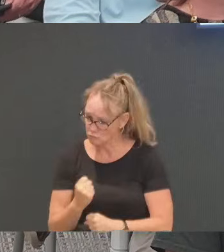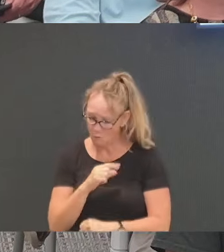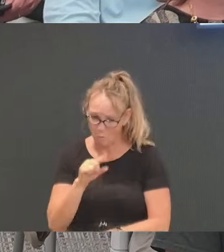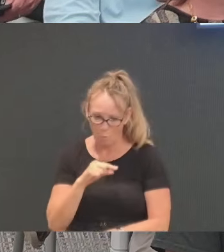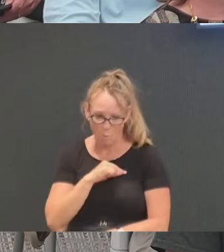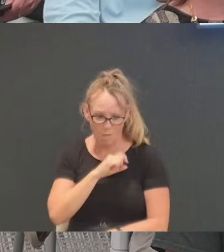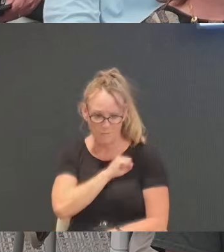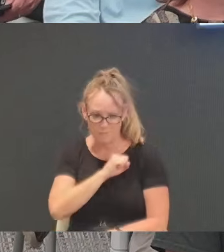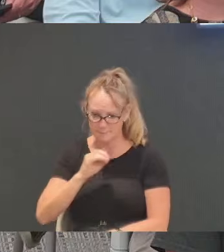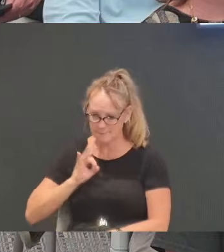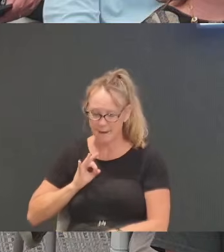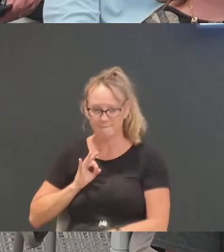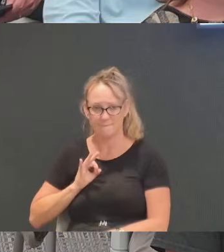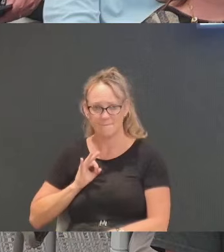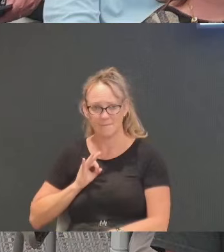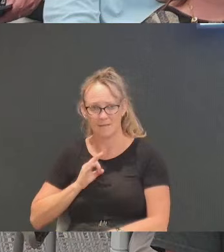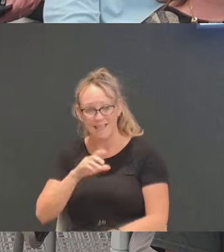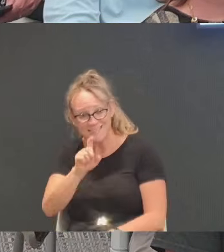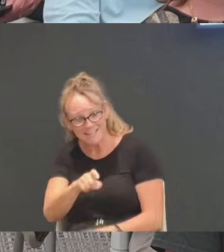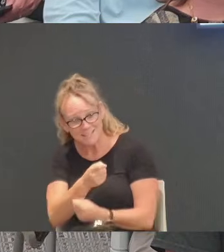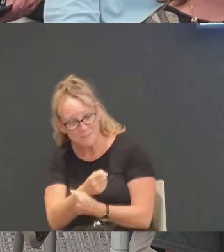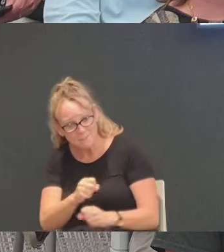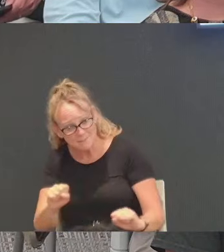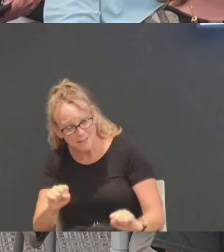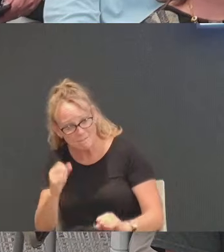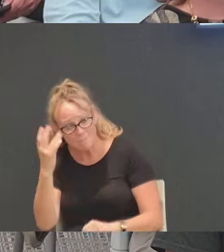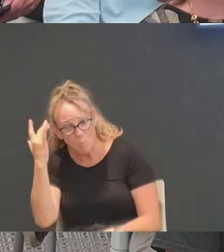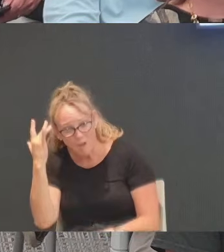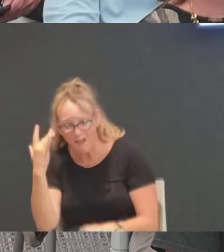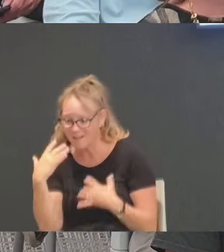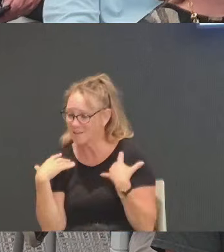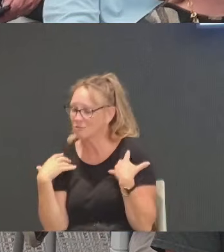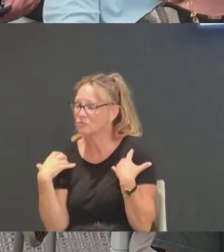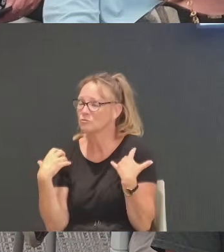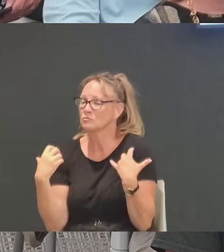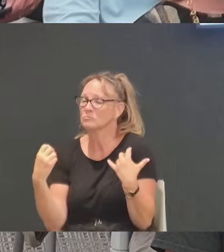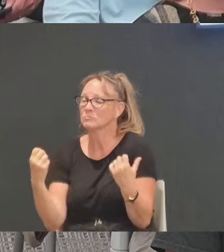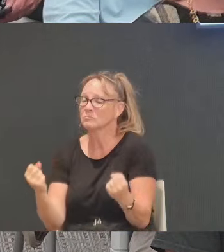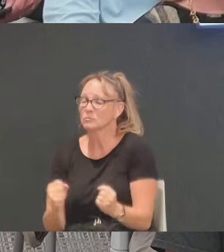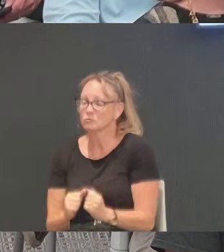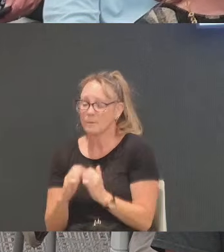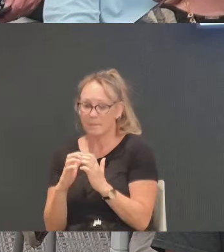they can feel safe so that they can rebuild. We can offer these services and placements,